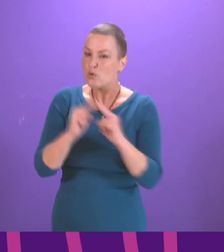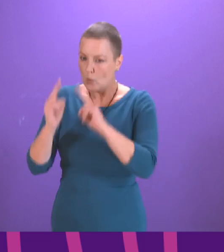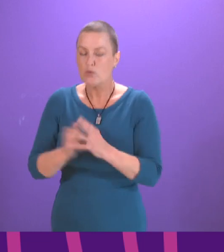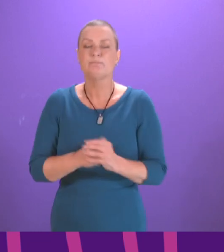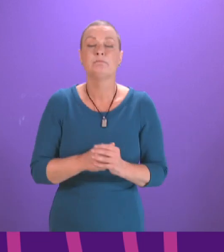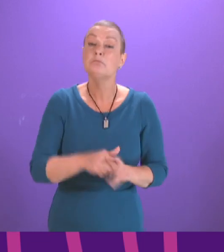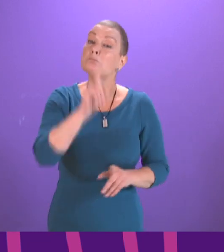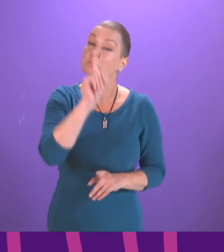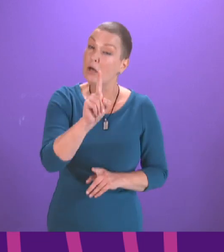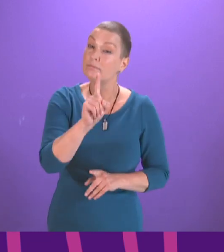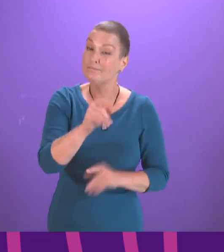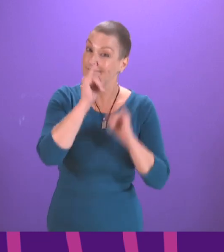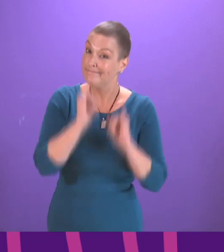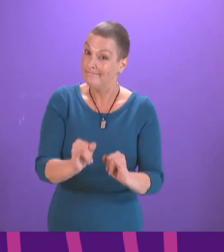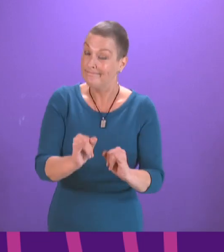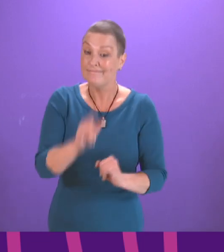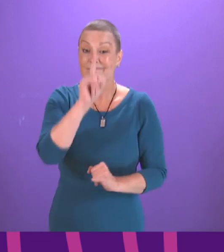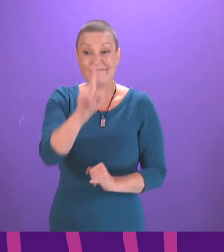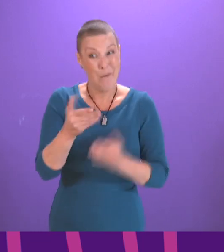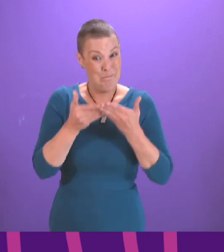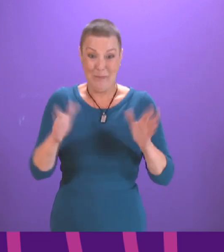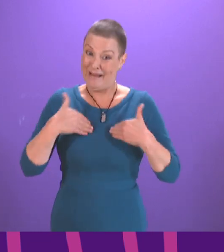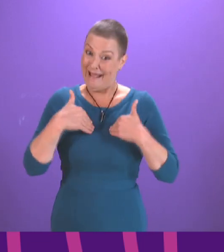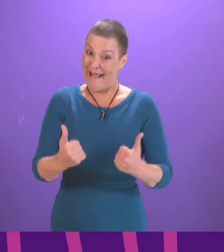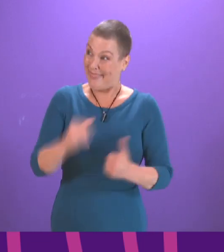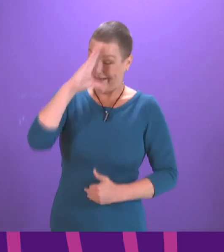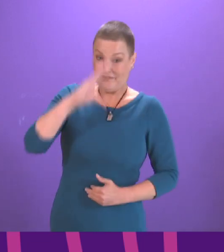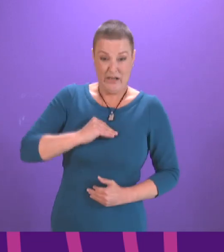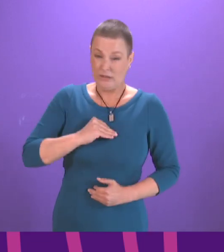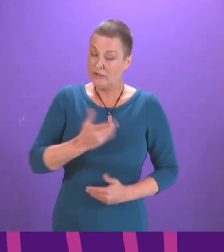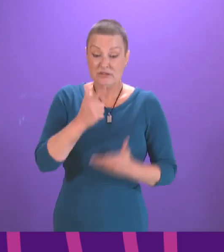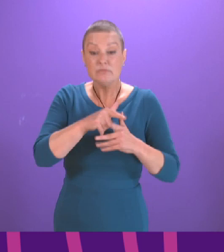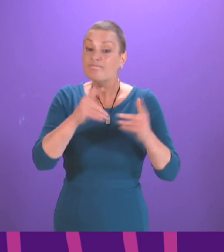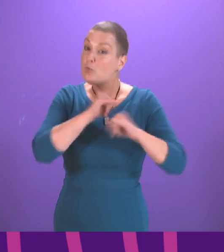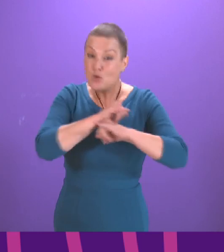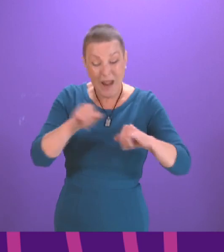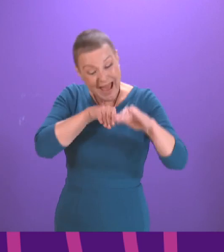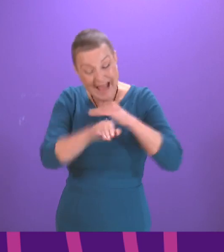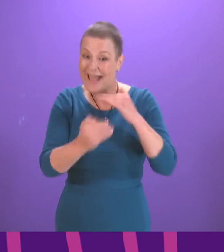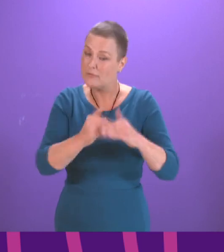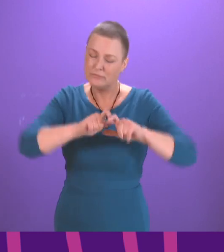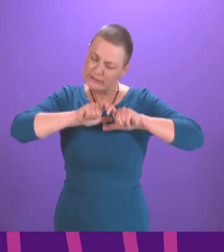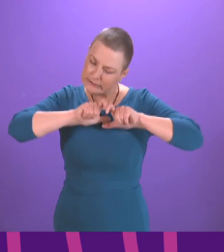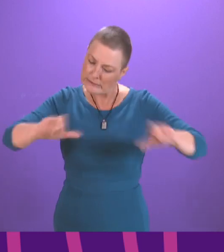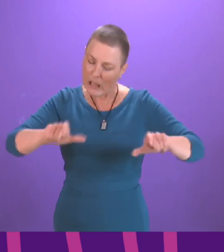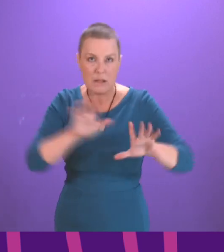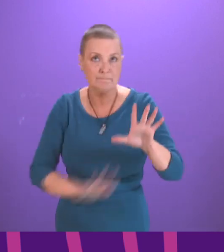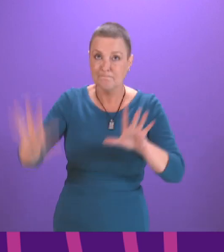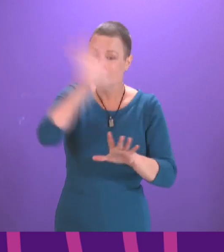However, at present and on clear public health advice, the restriction on household meetings will continue to apply in all parts of the country.